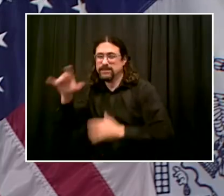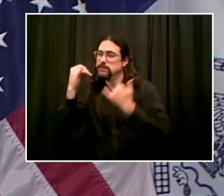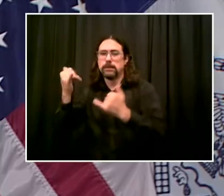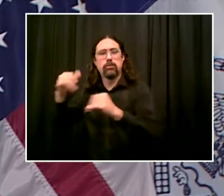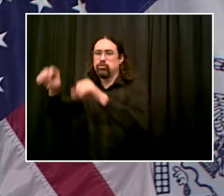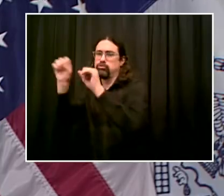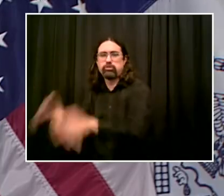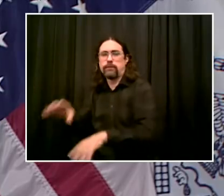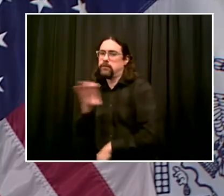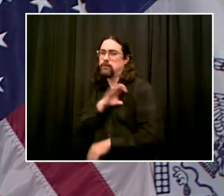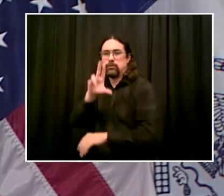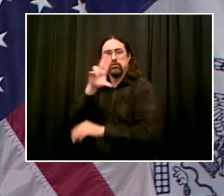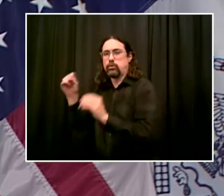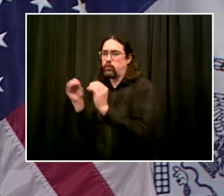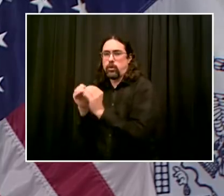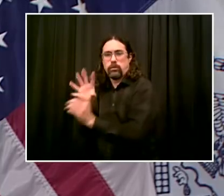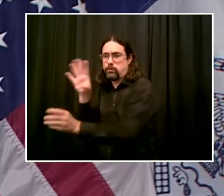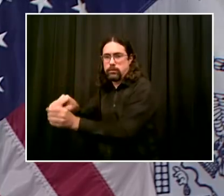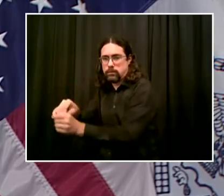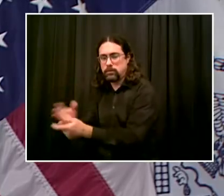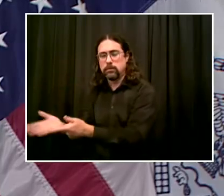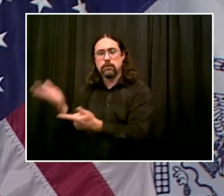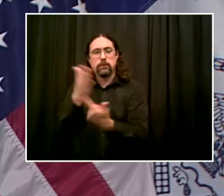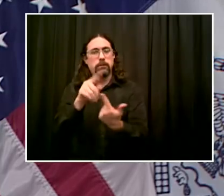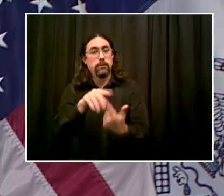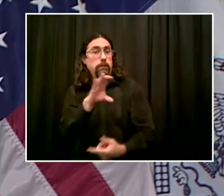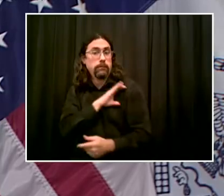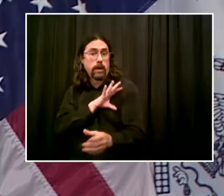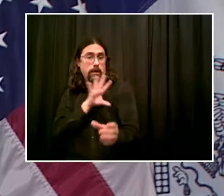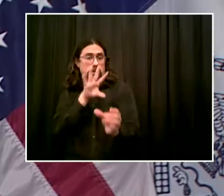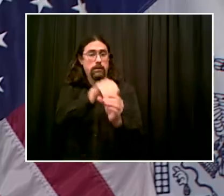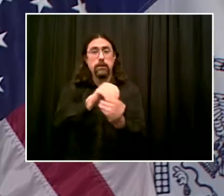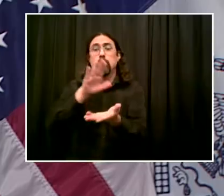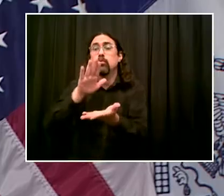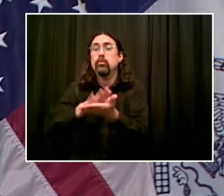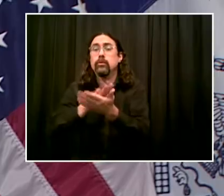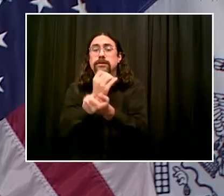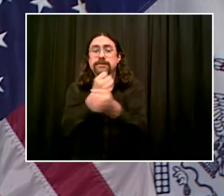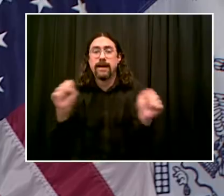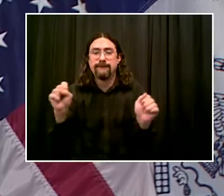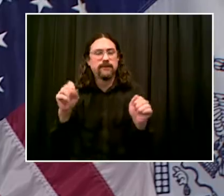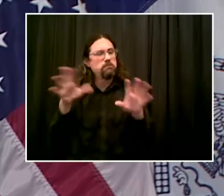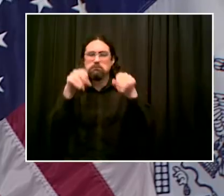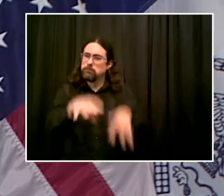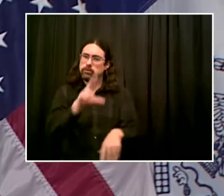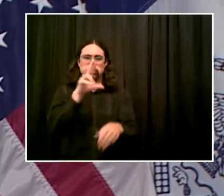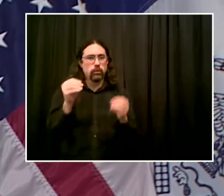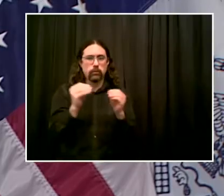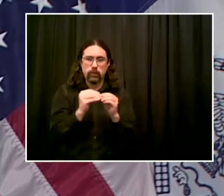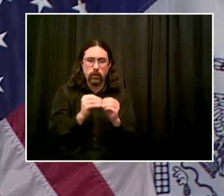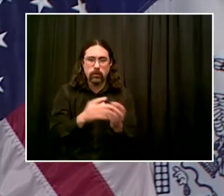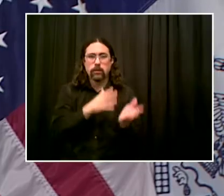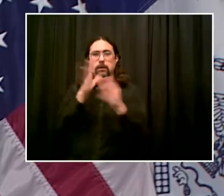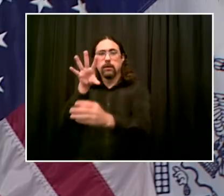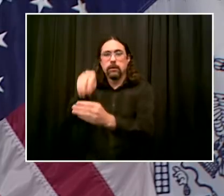WE ARE TALKING ABOUT HIRING FREEZES FOR AGENCIES ACROSS